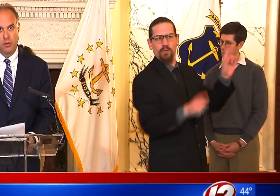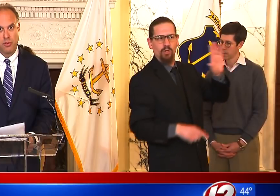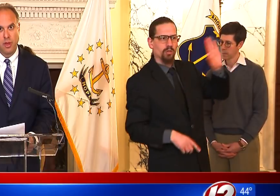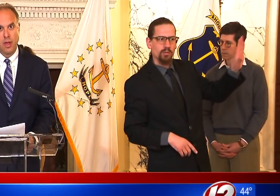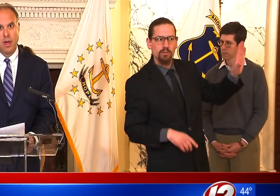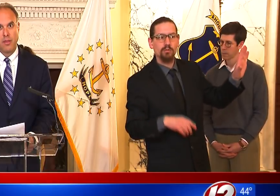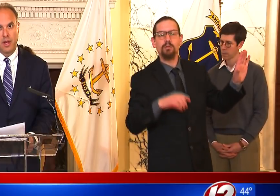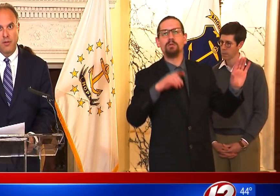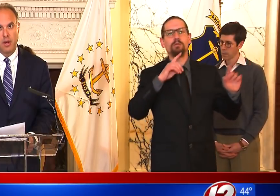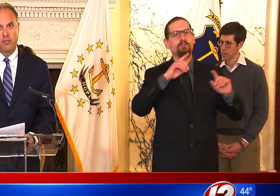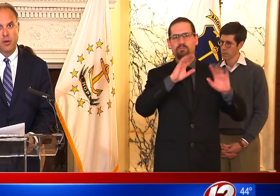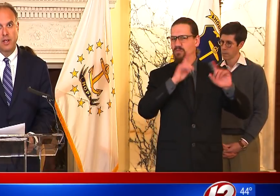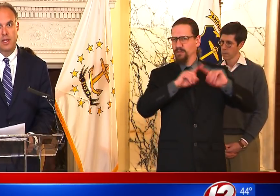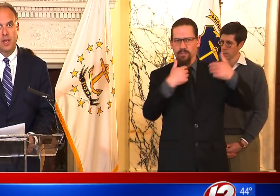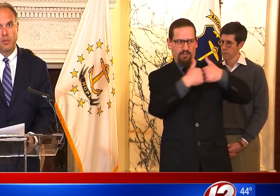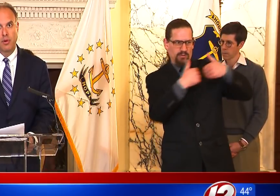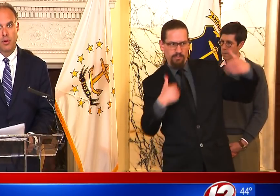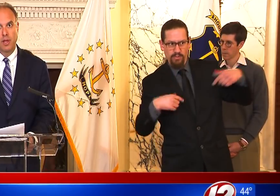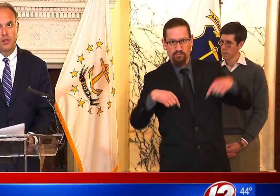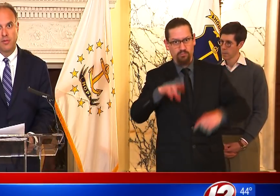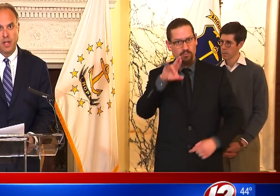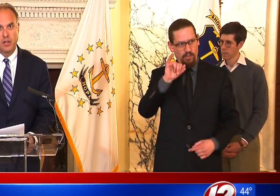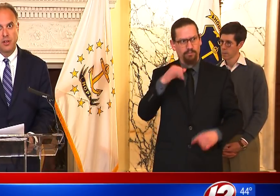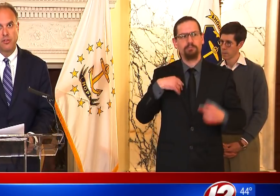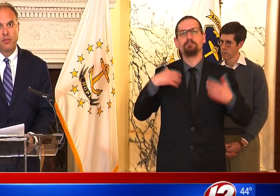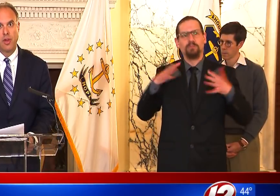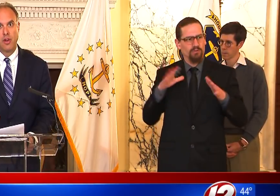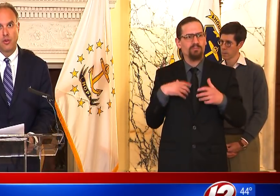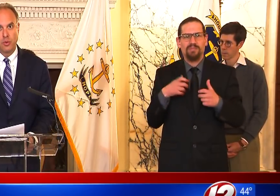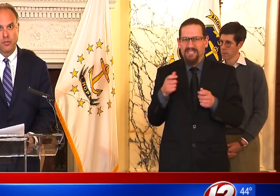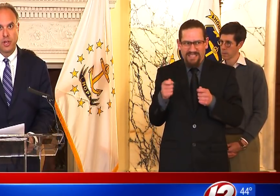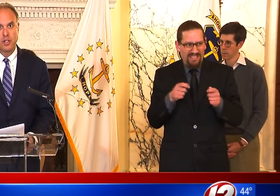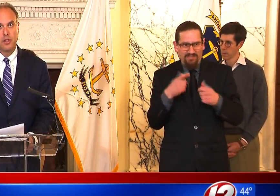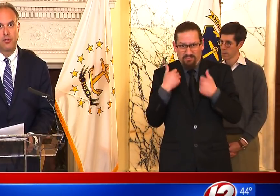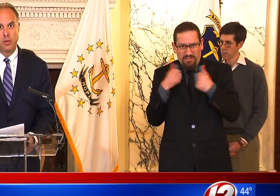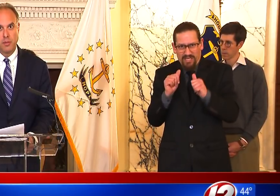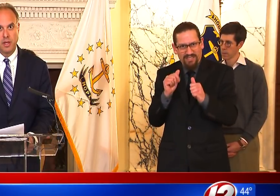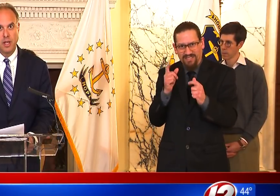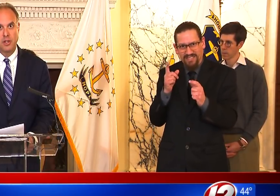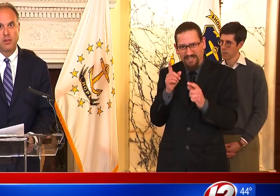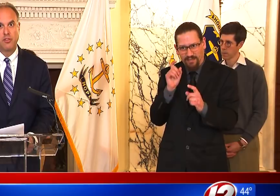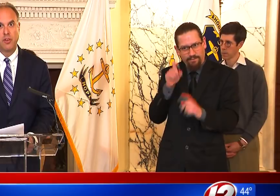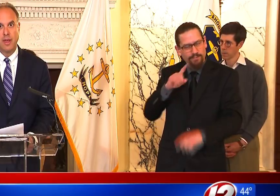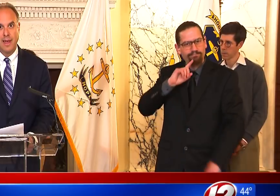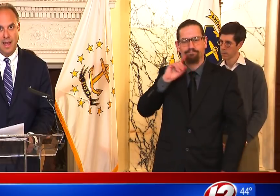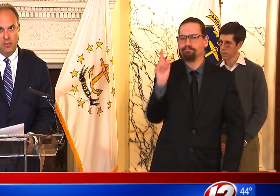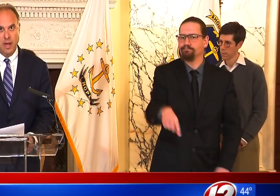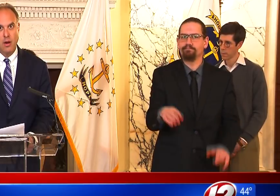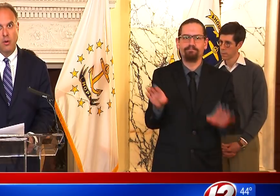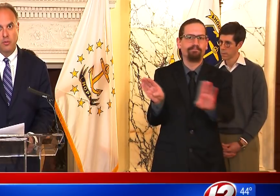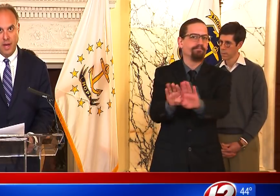CLOSURES OF NONCRITICAL BUSINESSES, NONEXCLUSIVE TO RETAILERS.